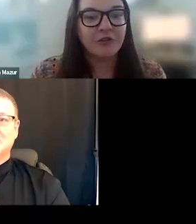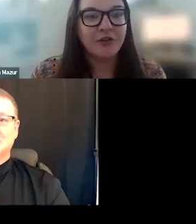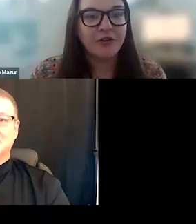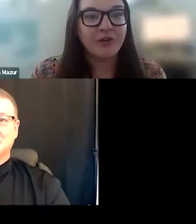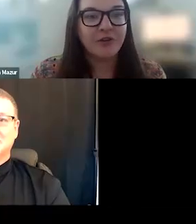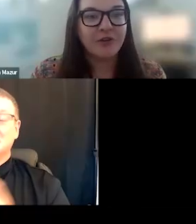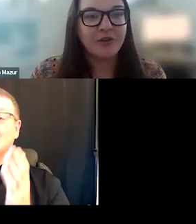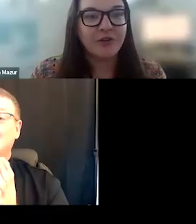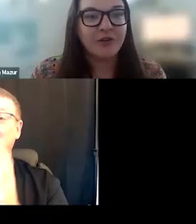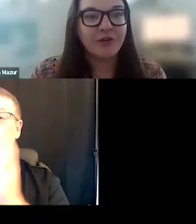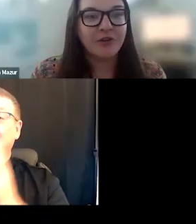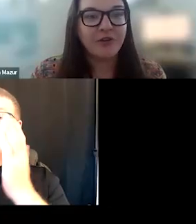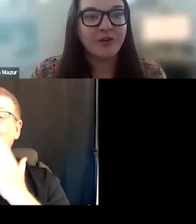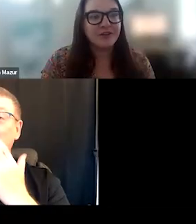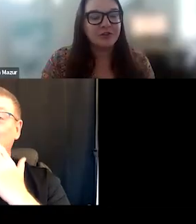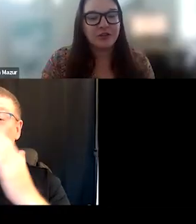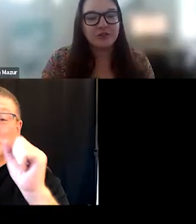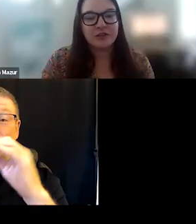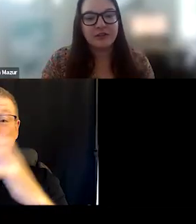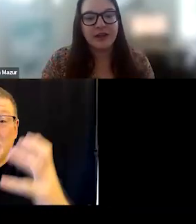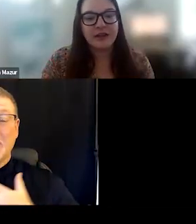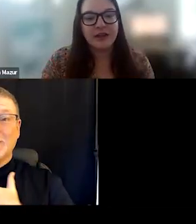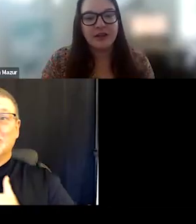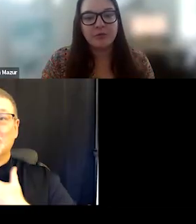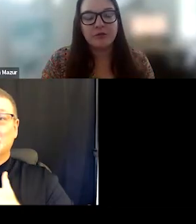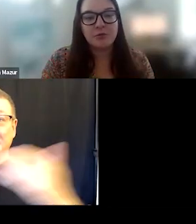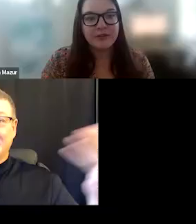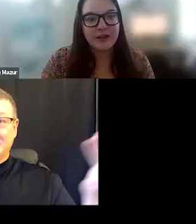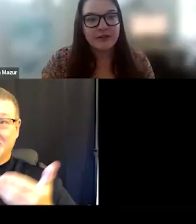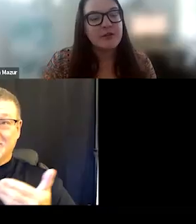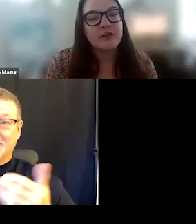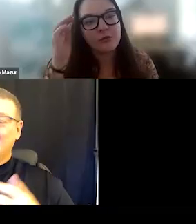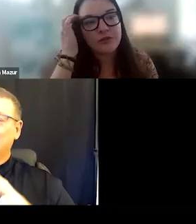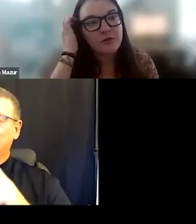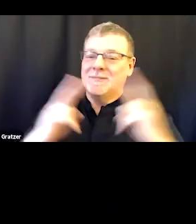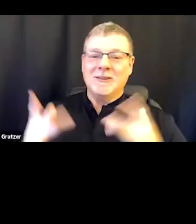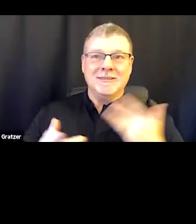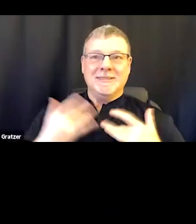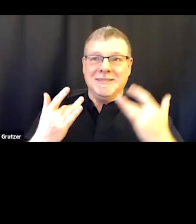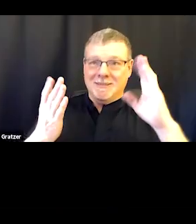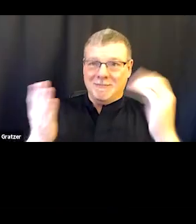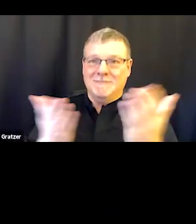All right, thank you so much. I appreciate that introduction and am super excited to be here with you all today.